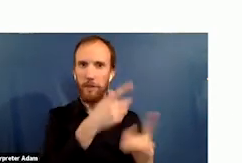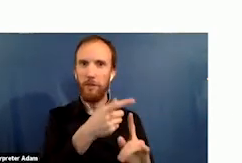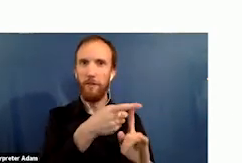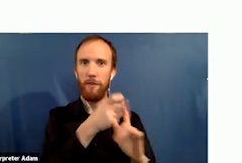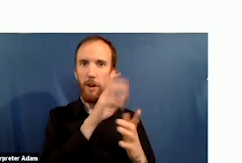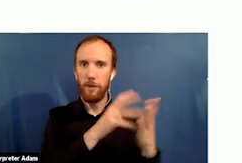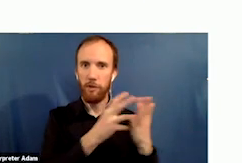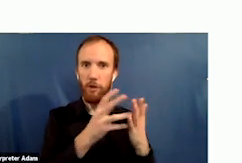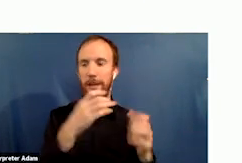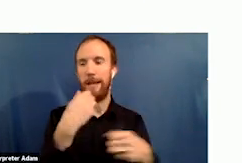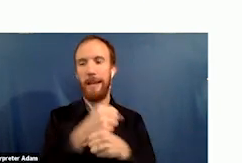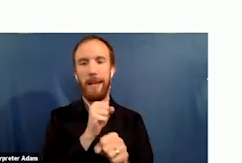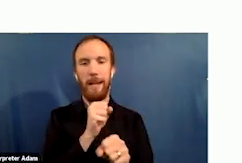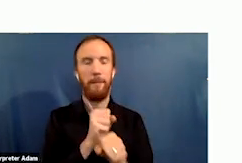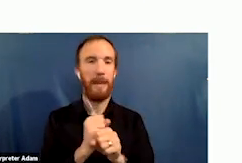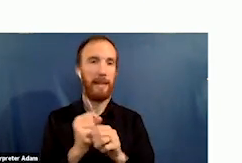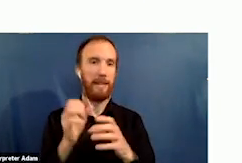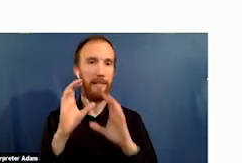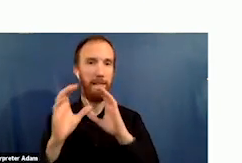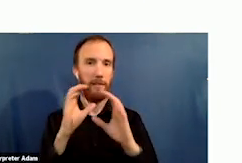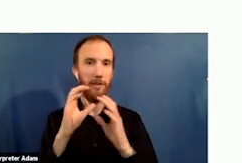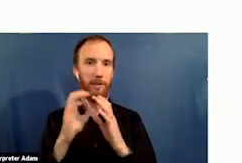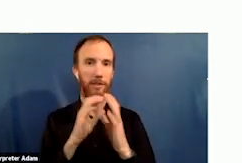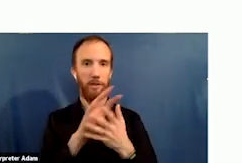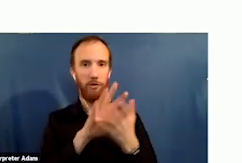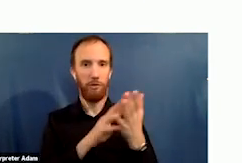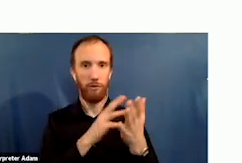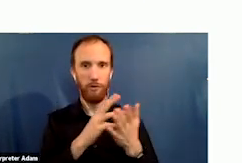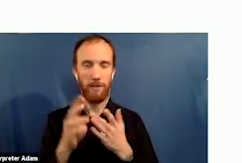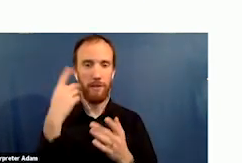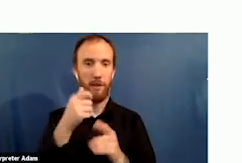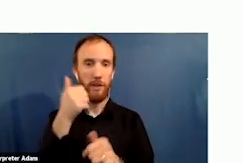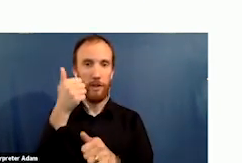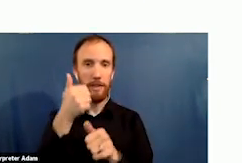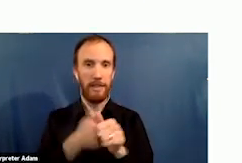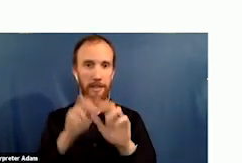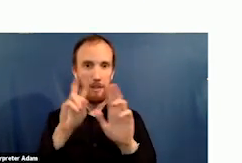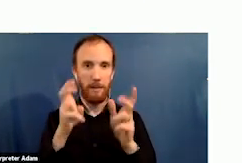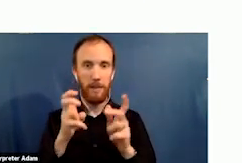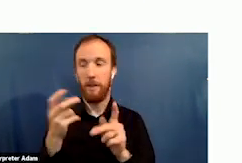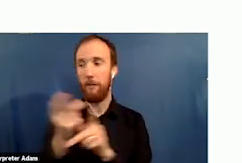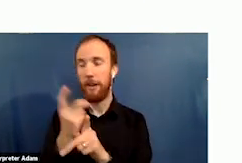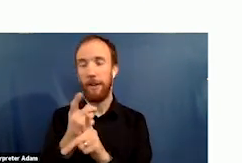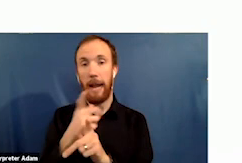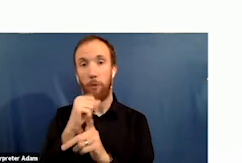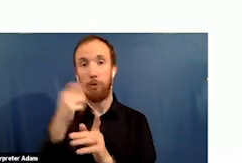for each topic using betweenness centrality to determine the experts, and using a dynamic frequency